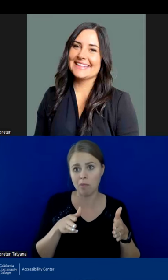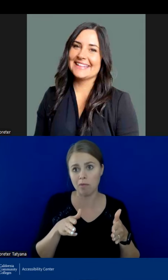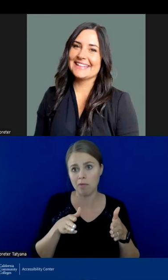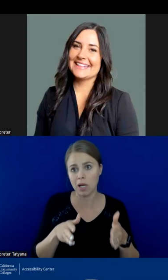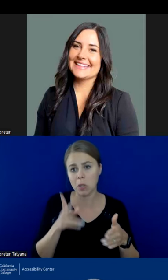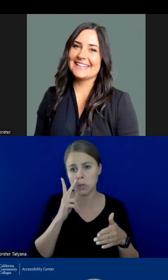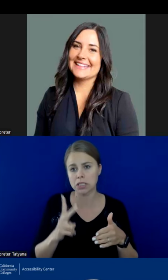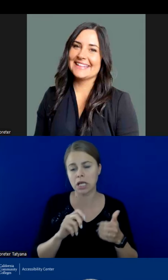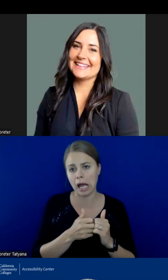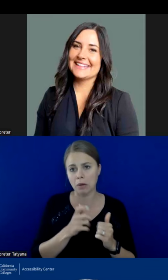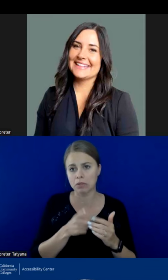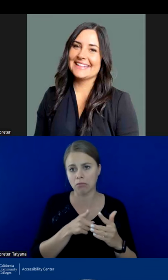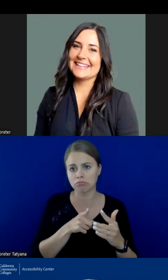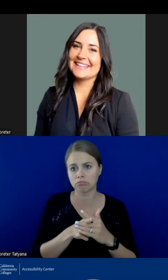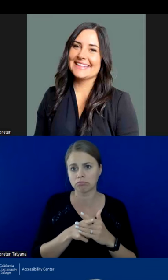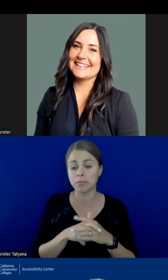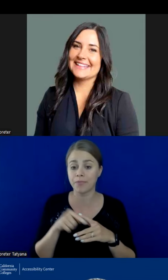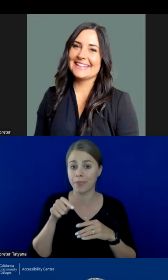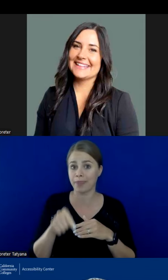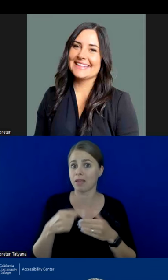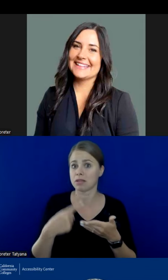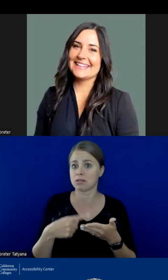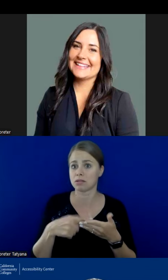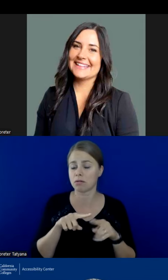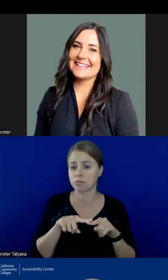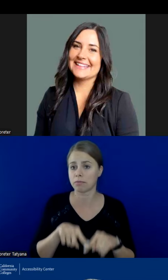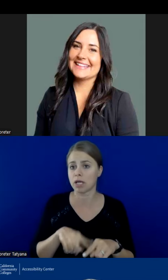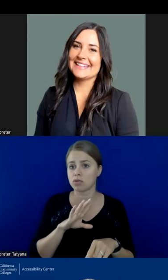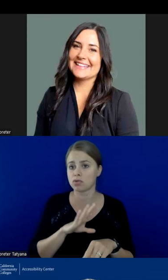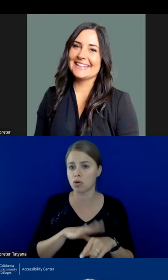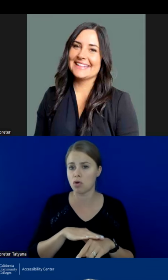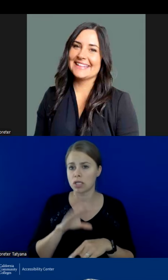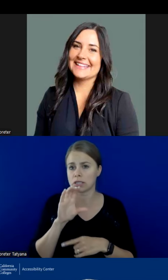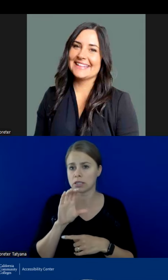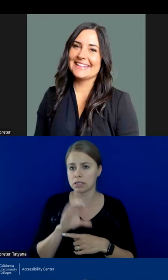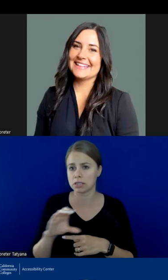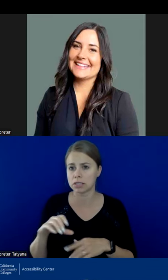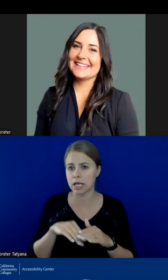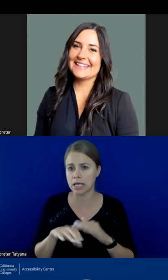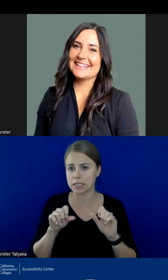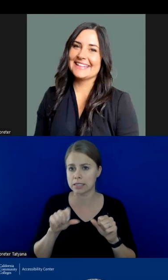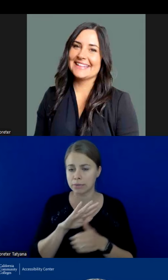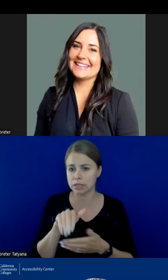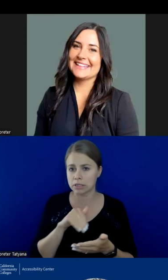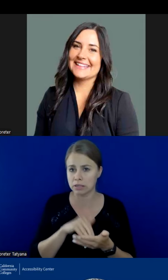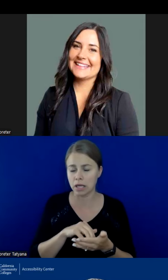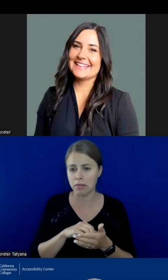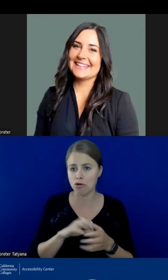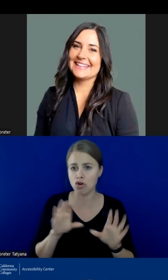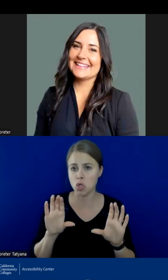So this talk is based on CCC accessibility center course